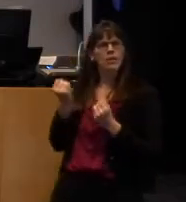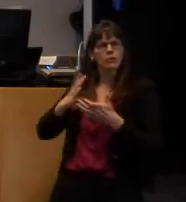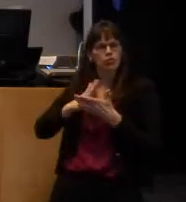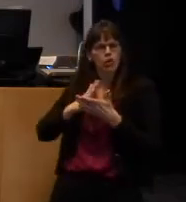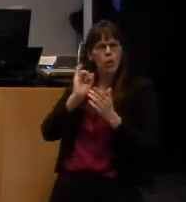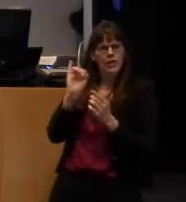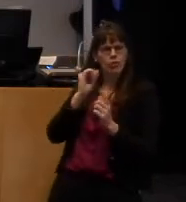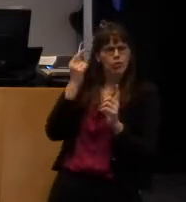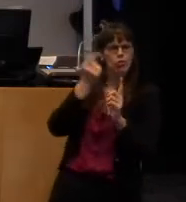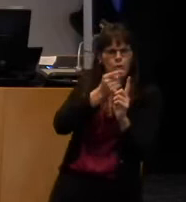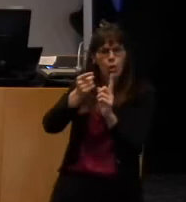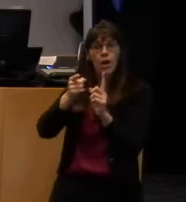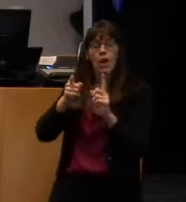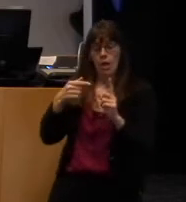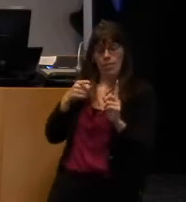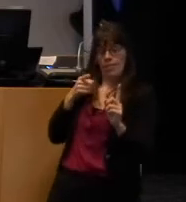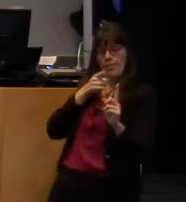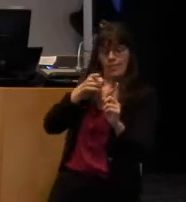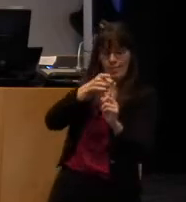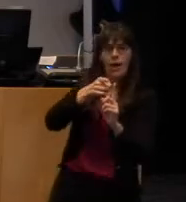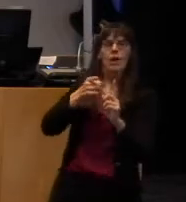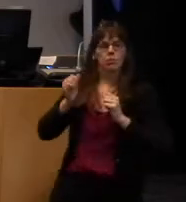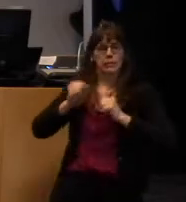and the decisions they make in order to reach that goal.